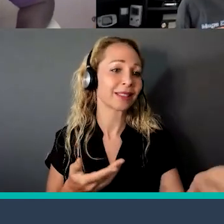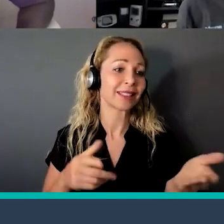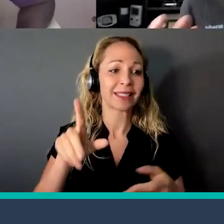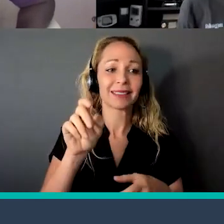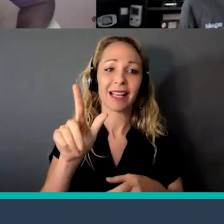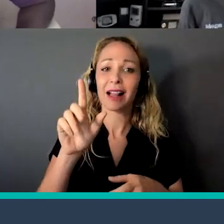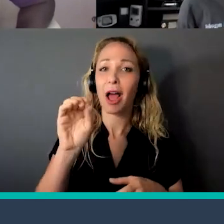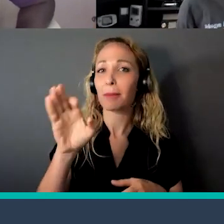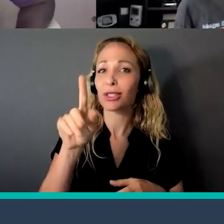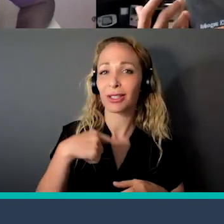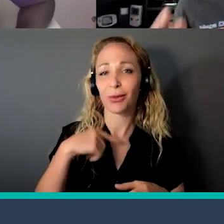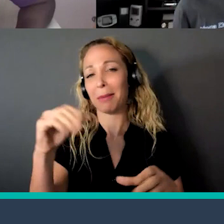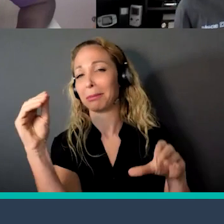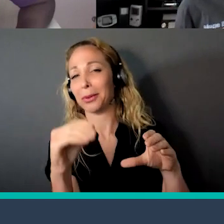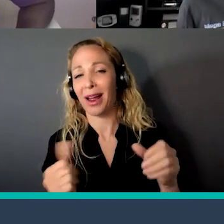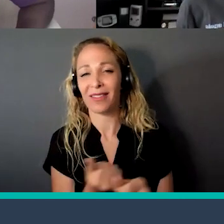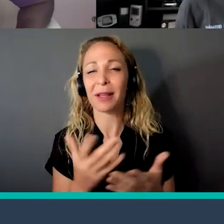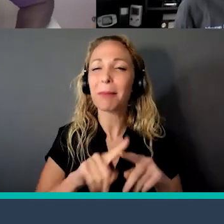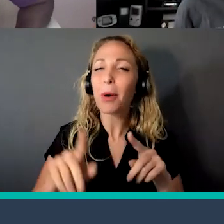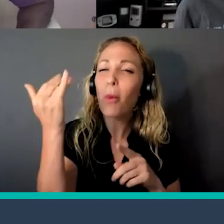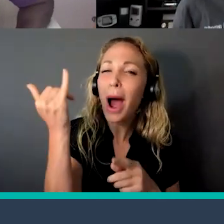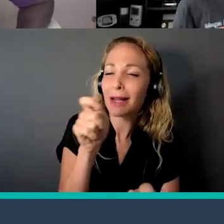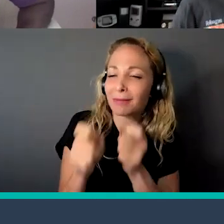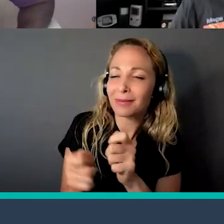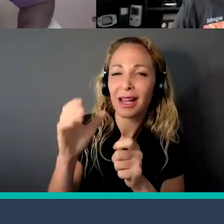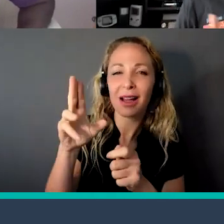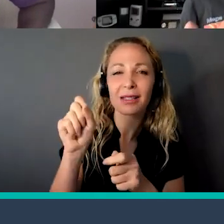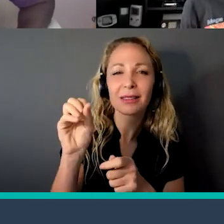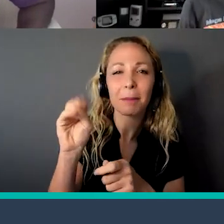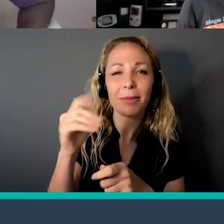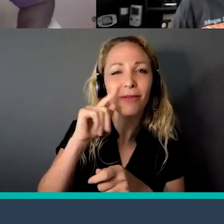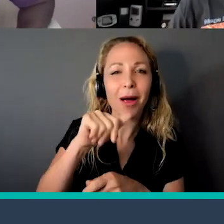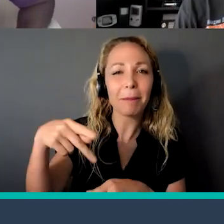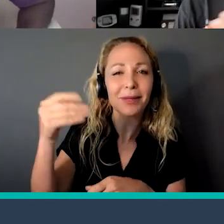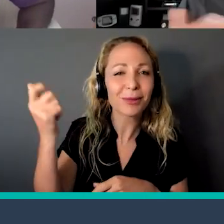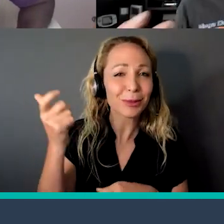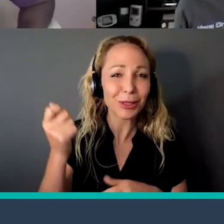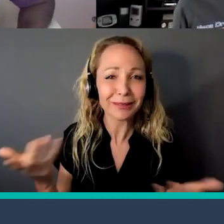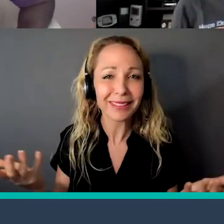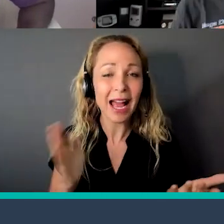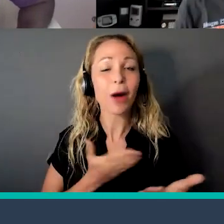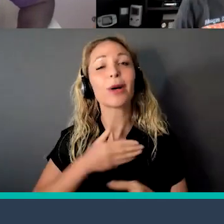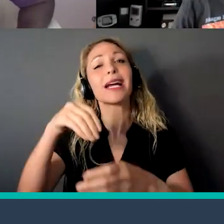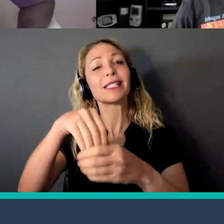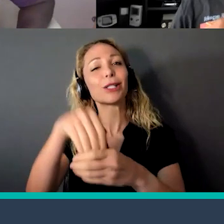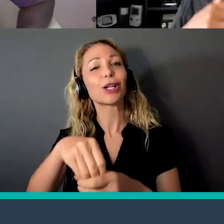WHY HAVE A CUSTOM OBJECT SPECIFICALLY FOR APP AND TO